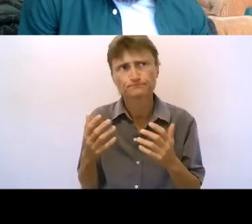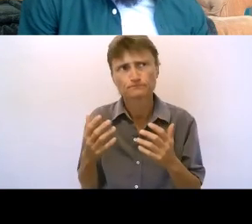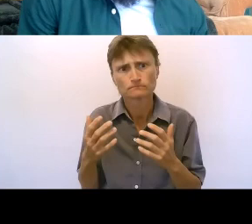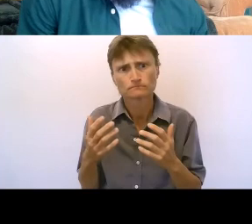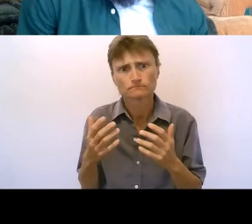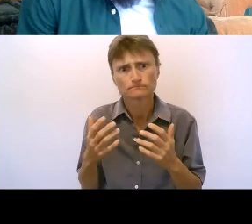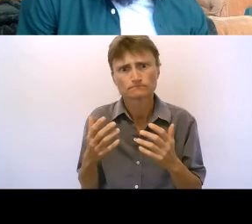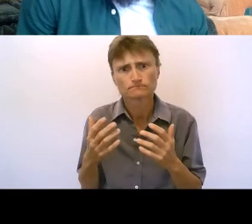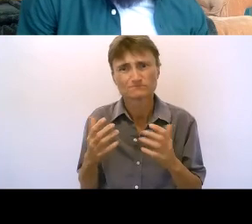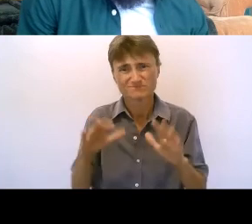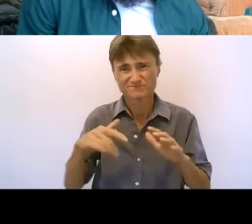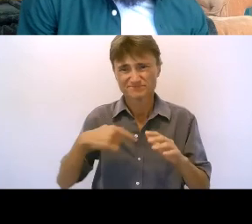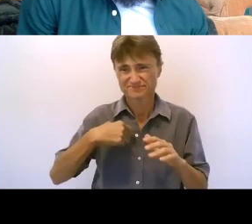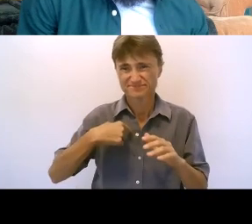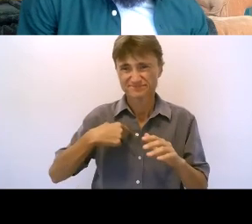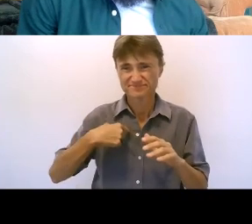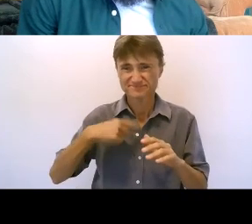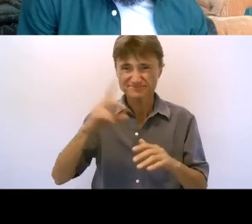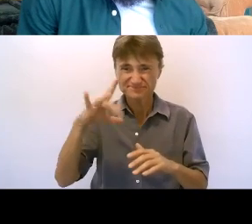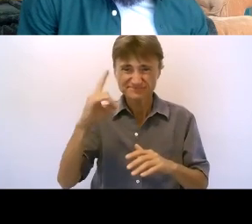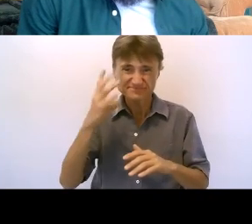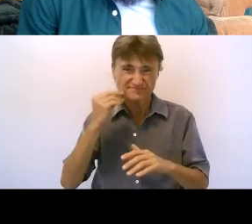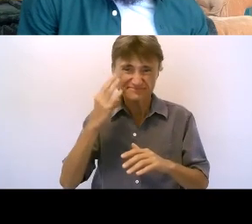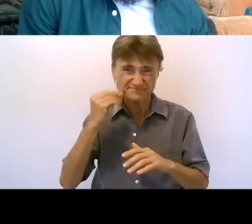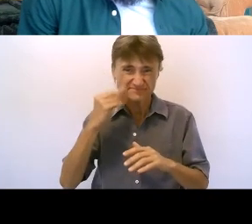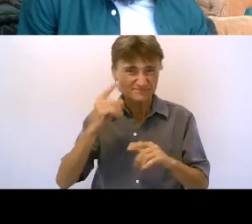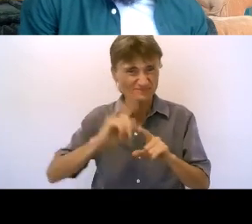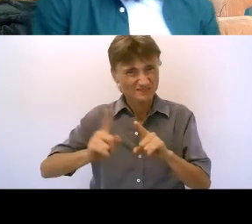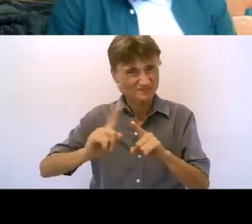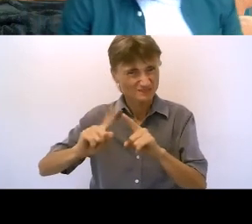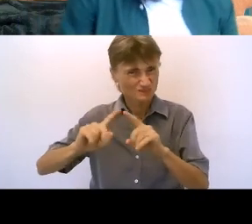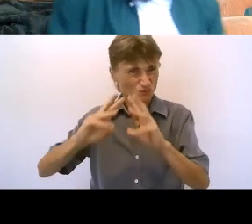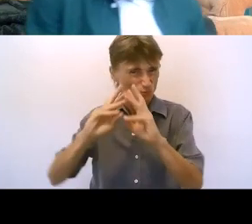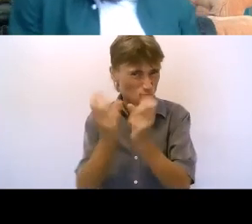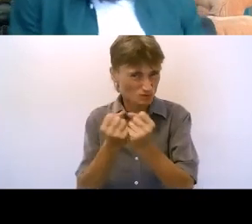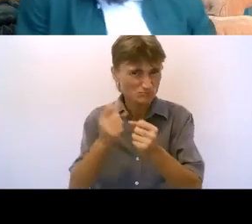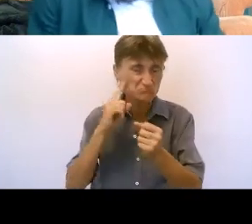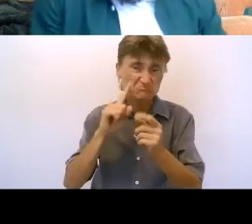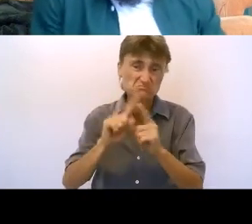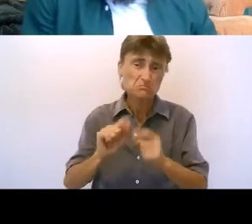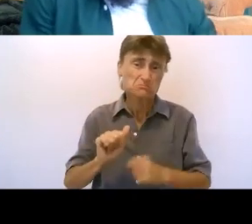been on the, on the other end of certain sessions where it is, myself, or other people of colour,